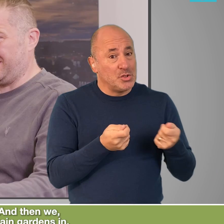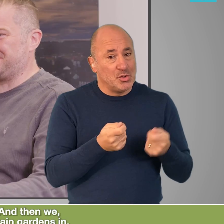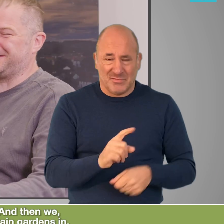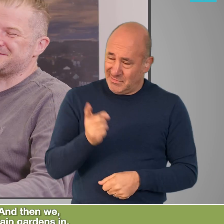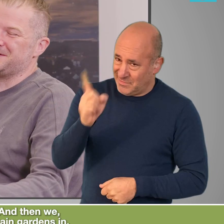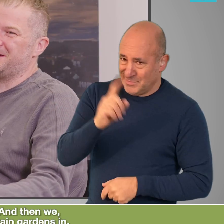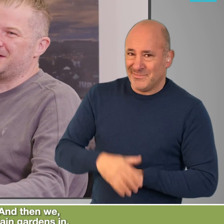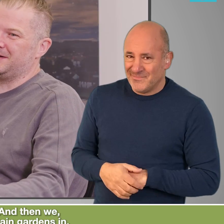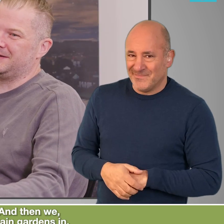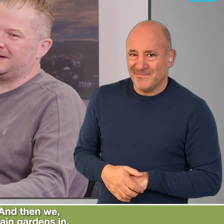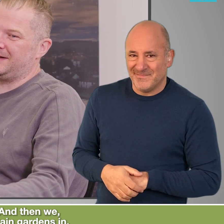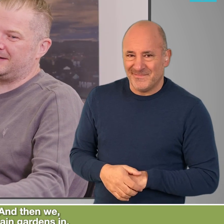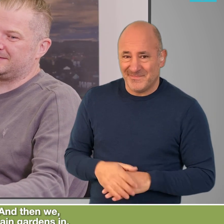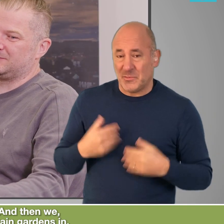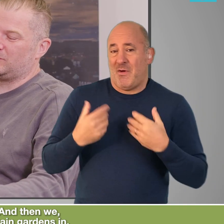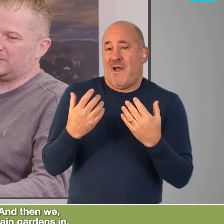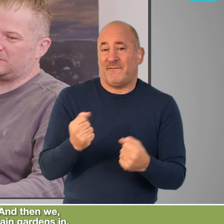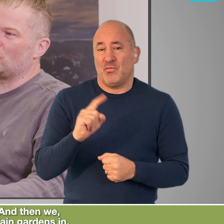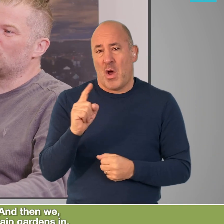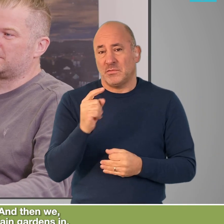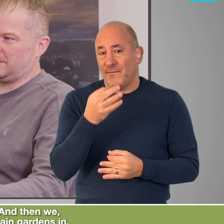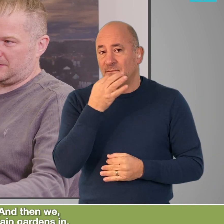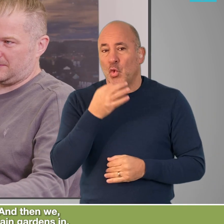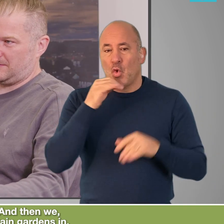Yeah, and manage it. And then we, we've got a number of rain gardens in,